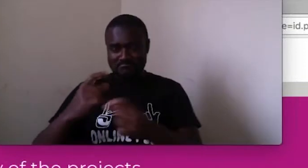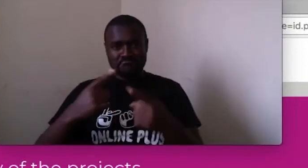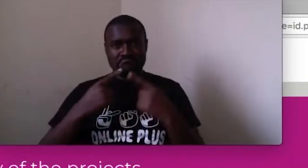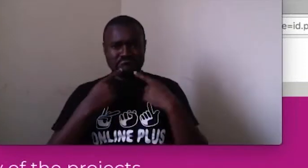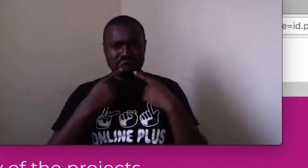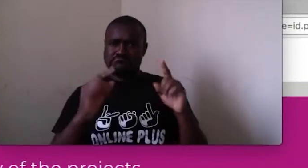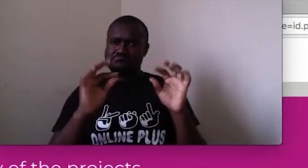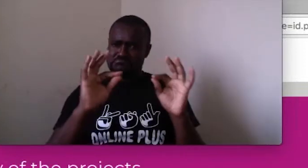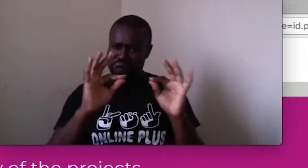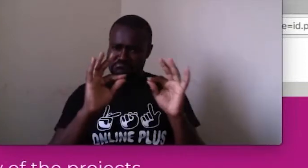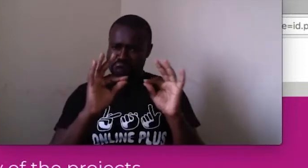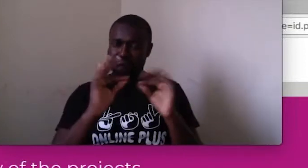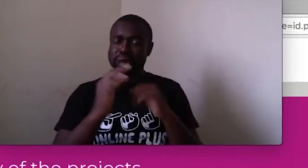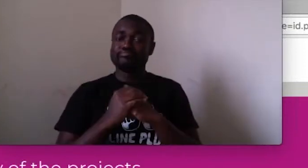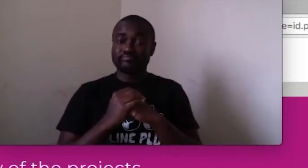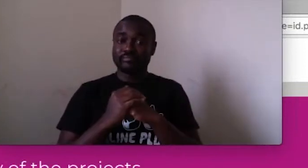So we started micro